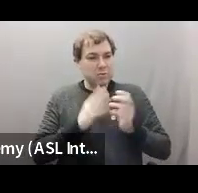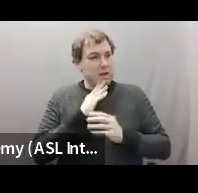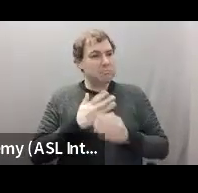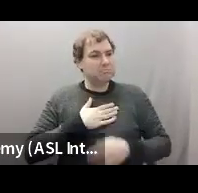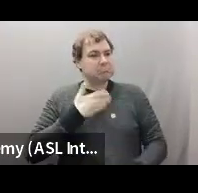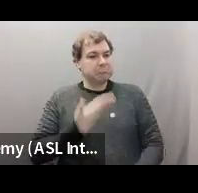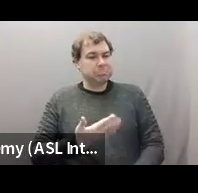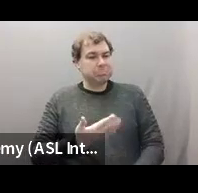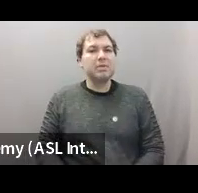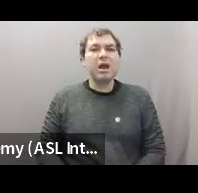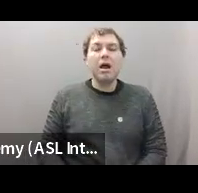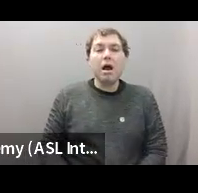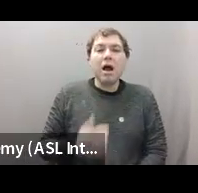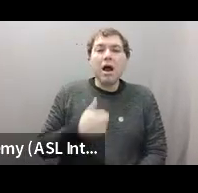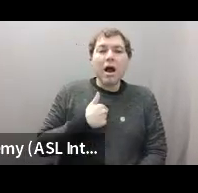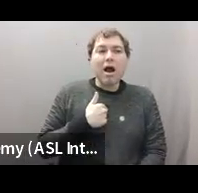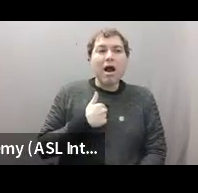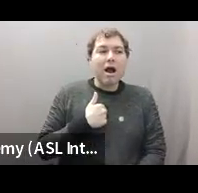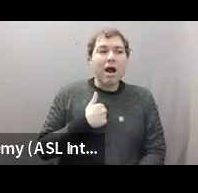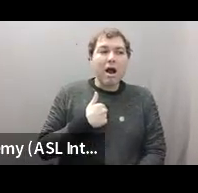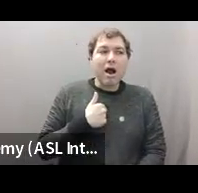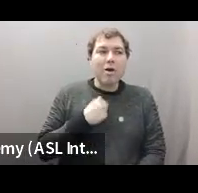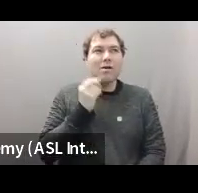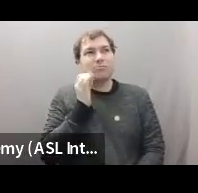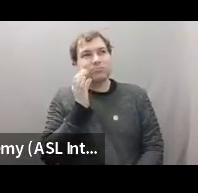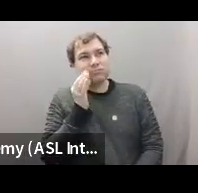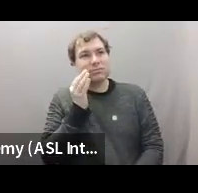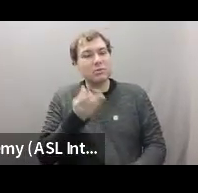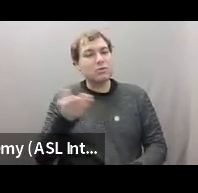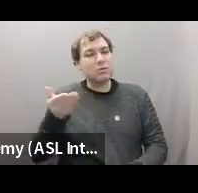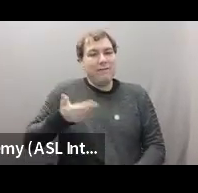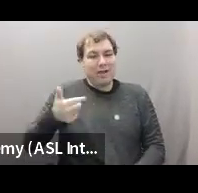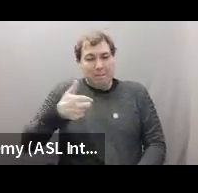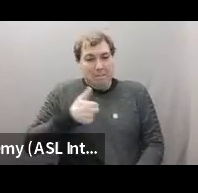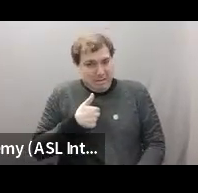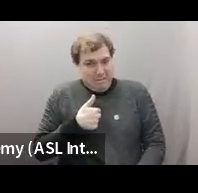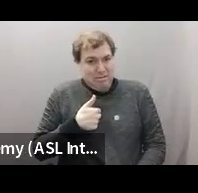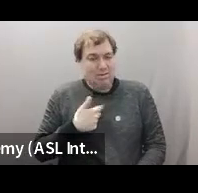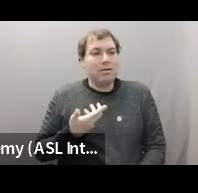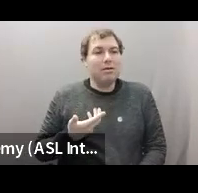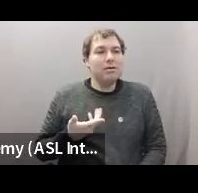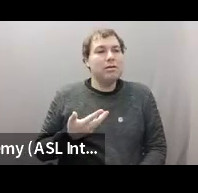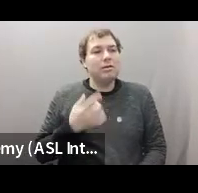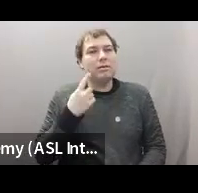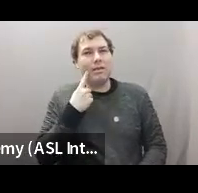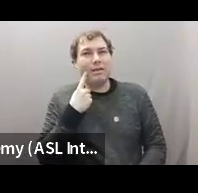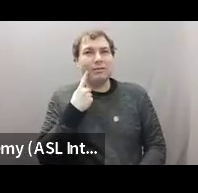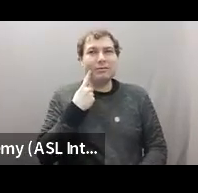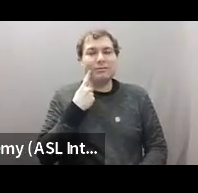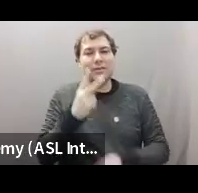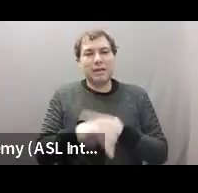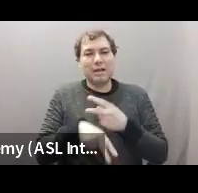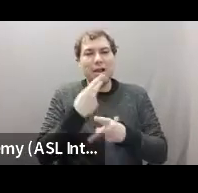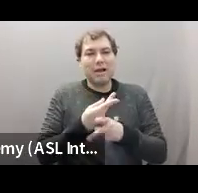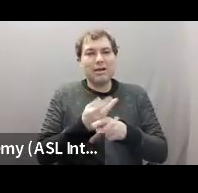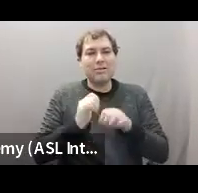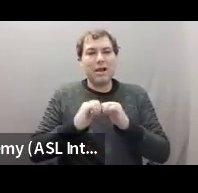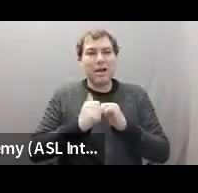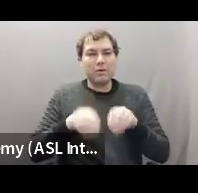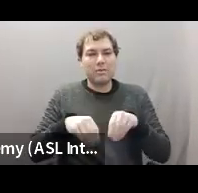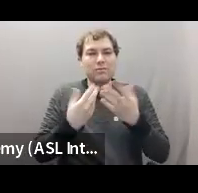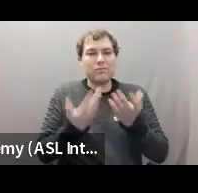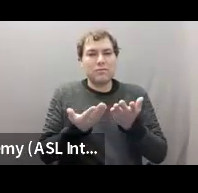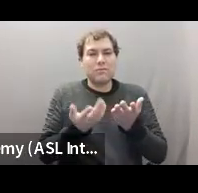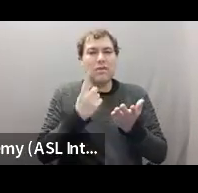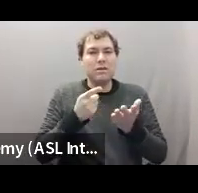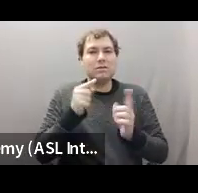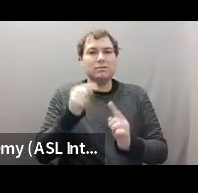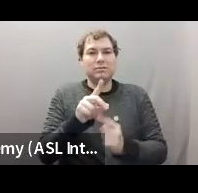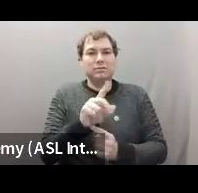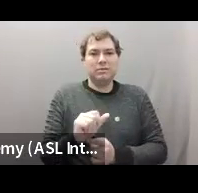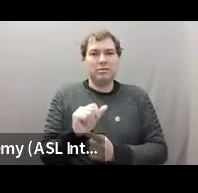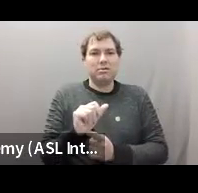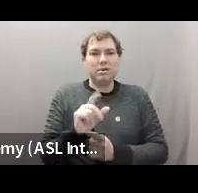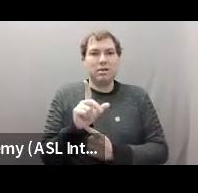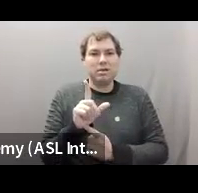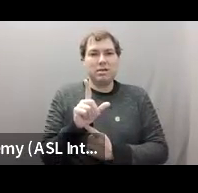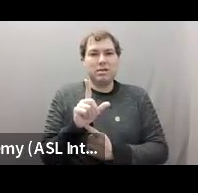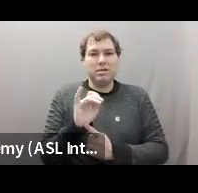Linda Pogue: I was thinking when you had invited me, Scott, to. I was thinking about the kind of ways we provide services at disability link here in Georgia, and I'm thinking that we have